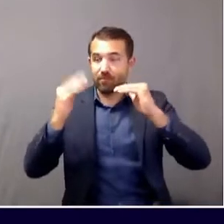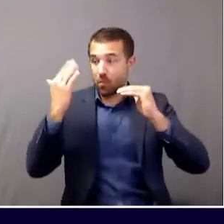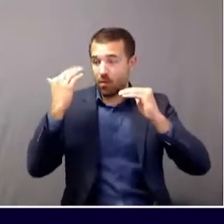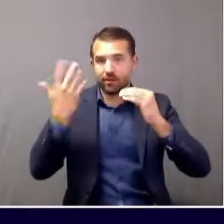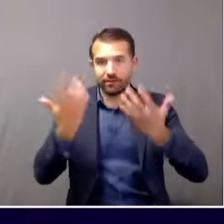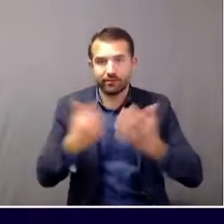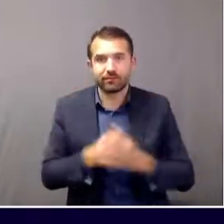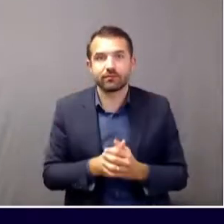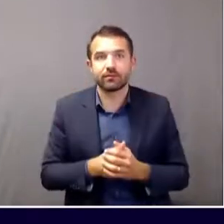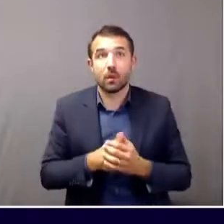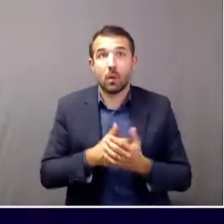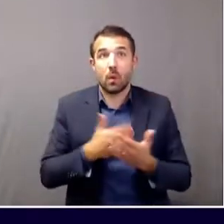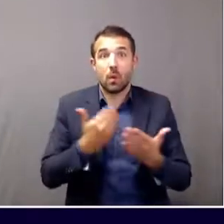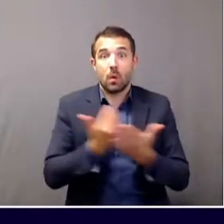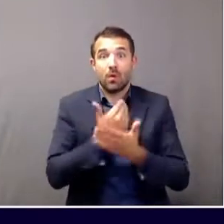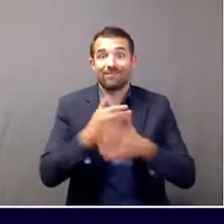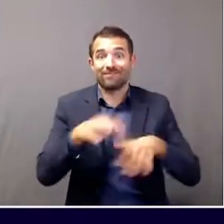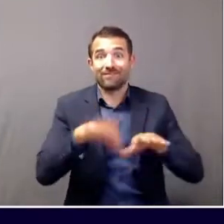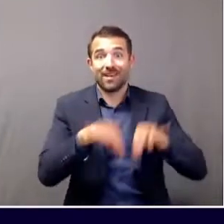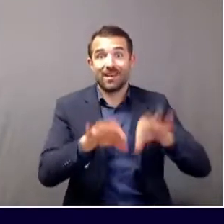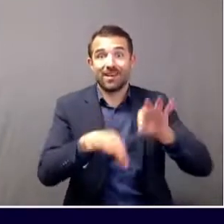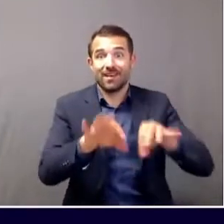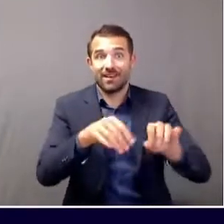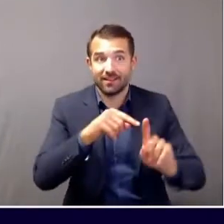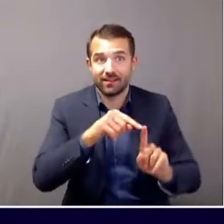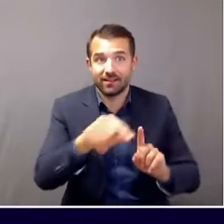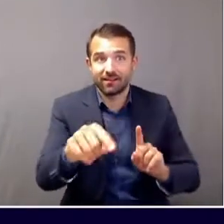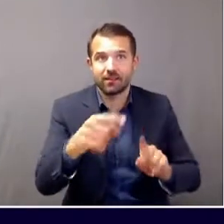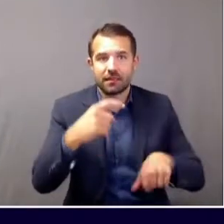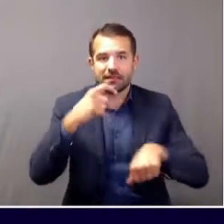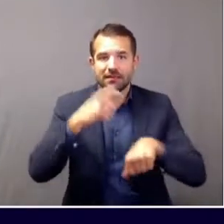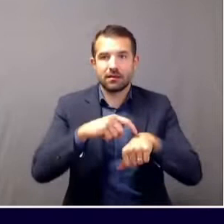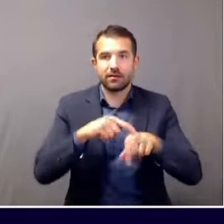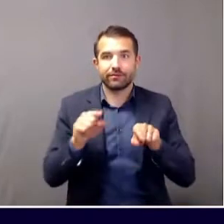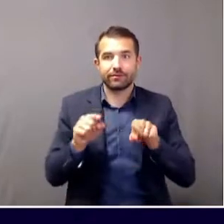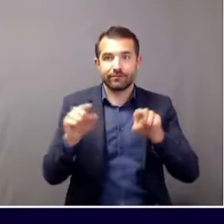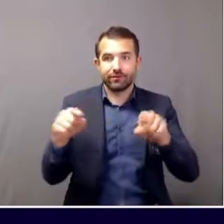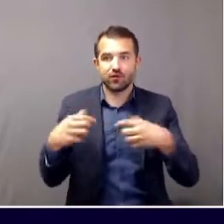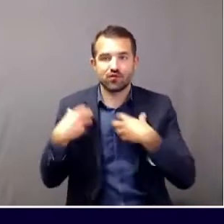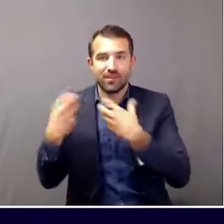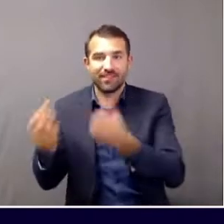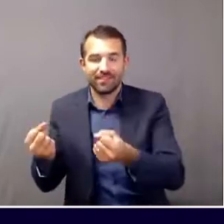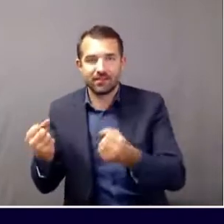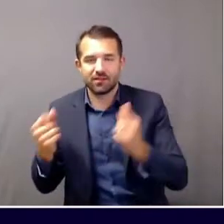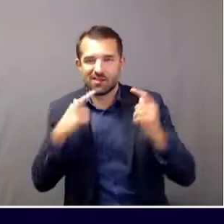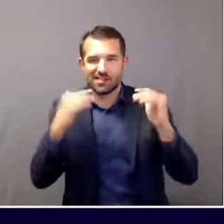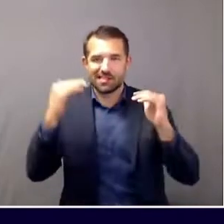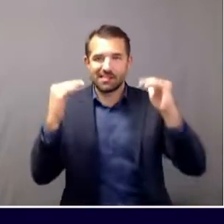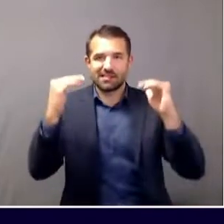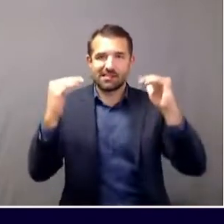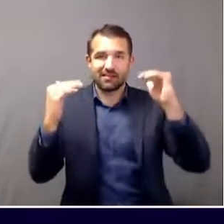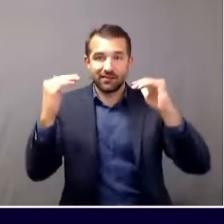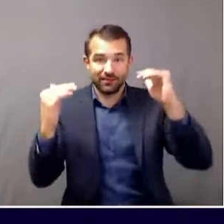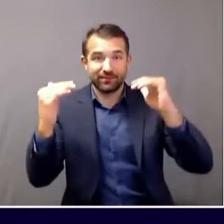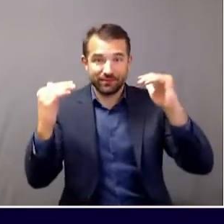I don't know that it's been out of proportion to that